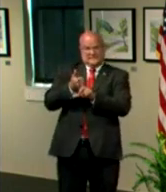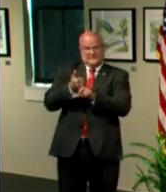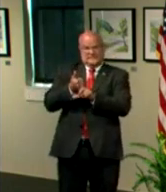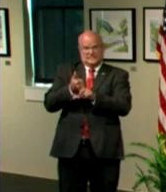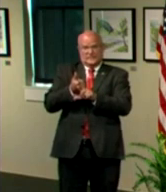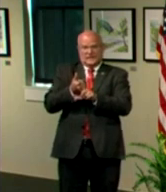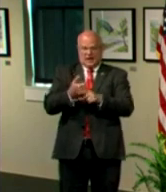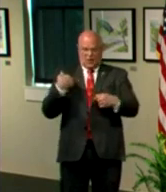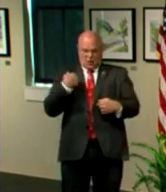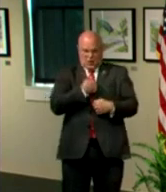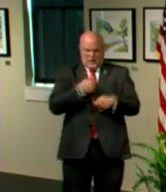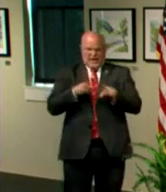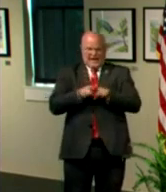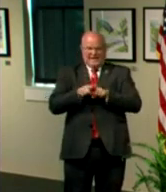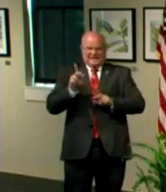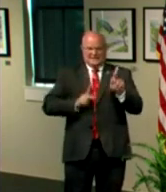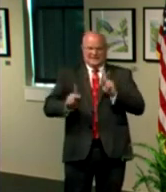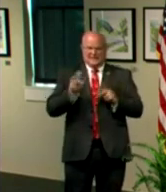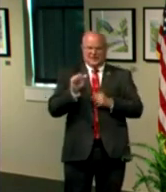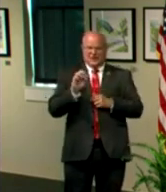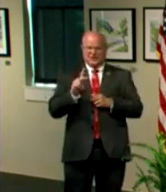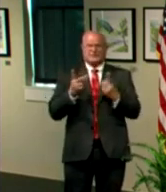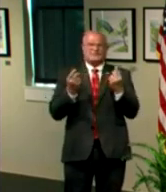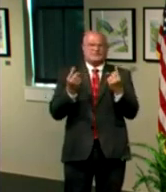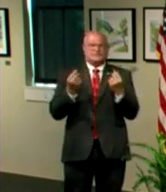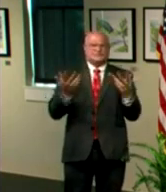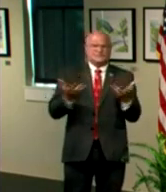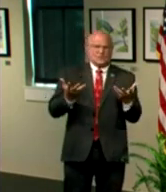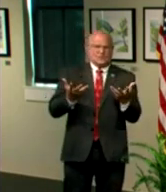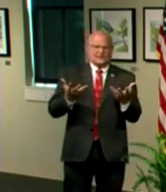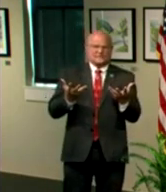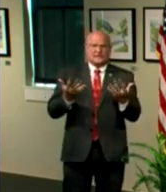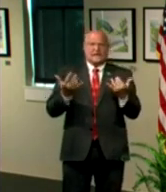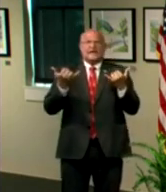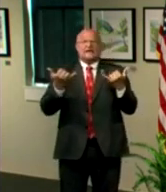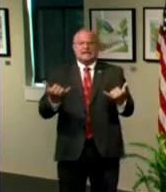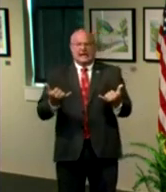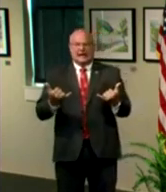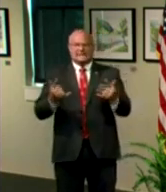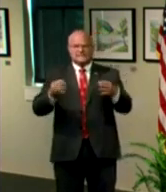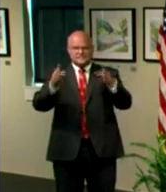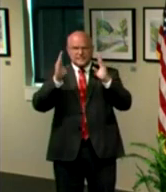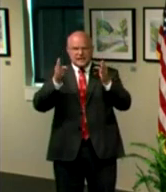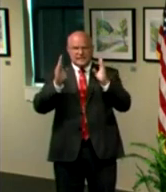STRANDS OF TRANSITION. THAT IS THE OBJECTIVE AND THAT IS WHAT WE HAVE TO DO IS THAT SOMETHING THE DEPARTMENT OF HEALTH DOES.